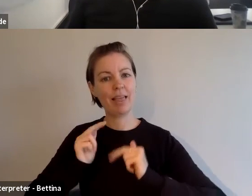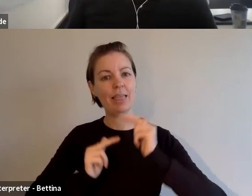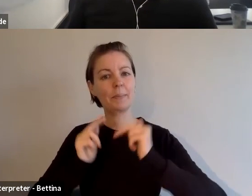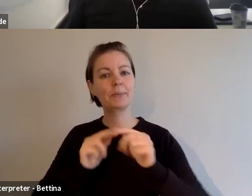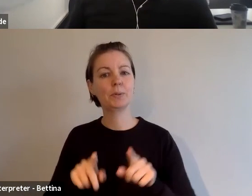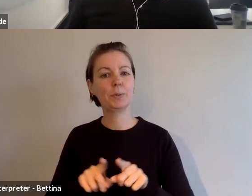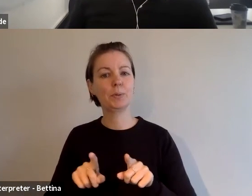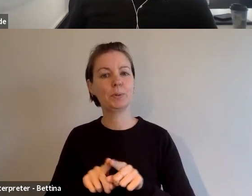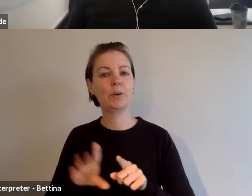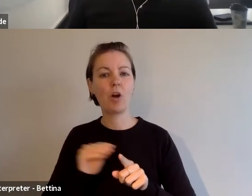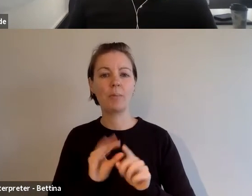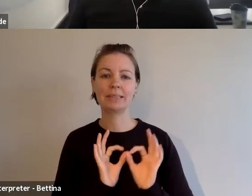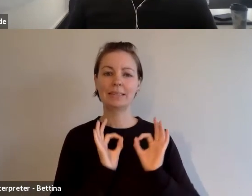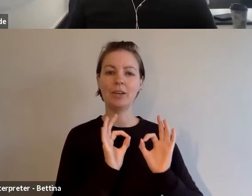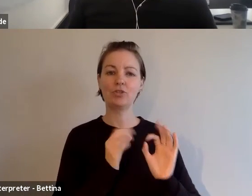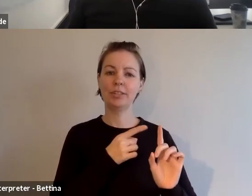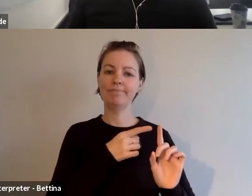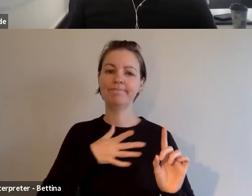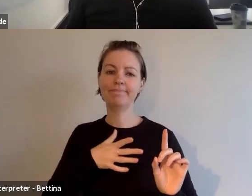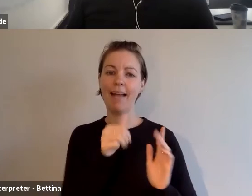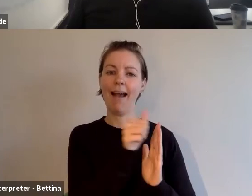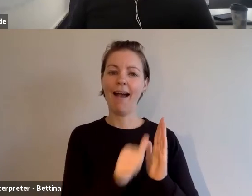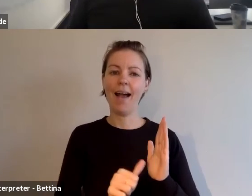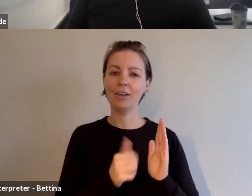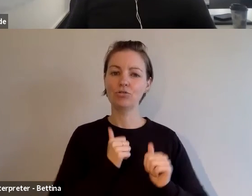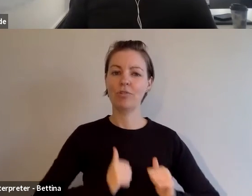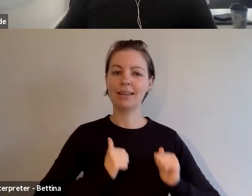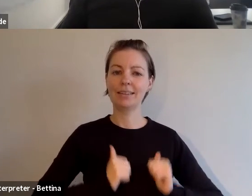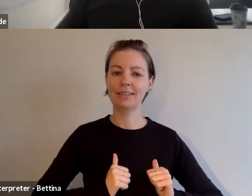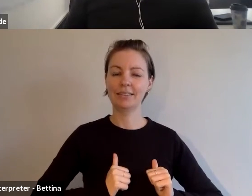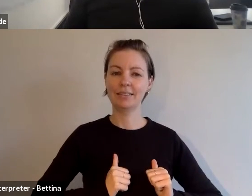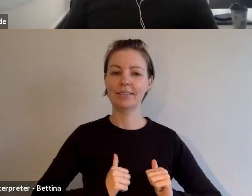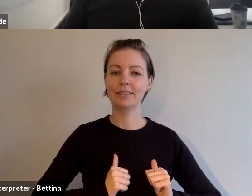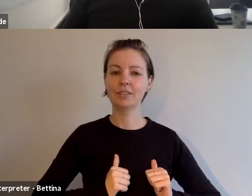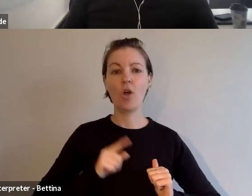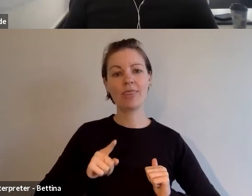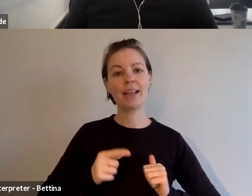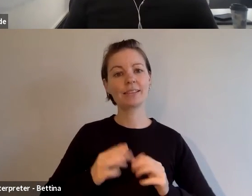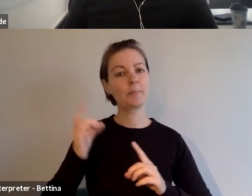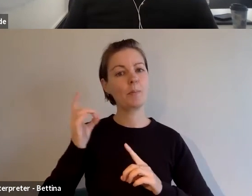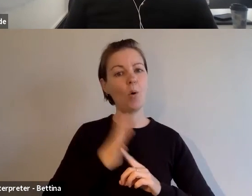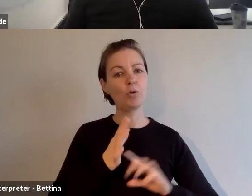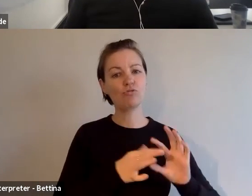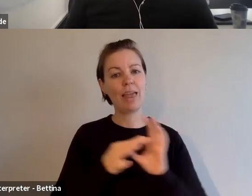artform training, often through public funding for the arts. That relationship is really important but you can't have the creative industries in